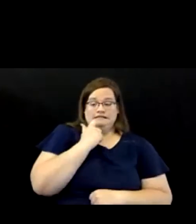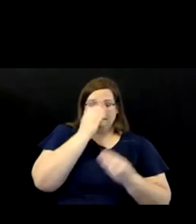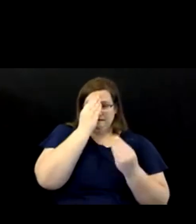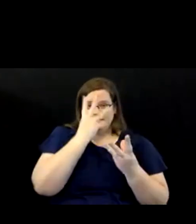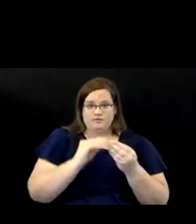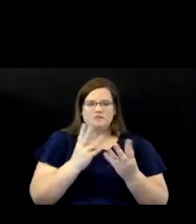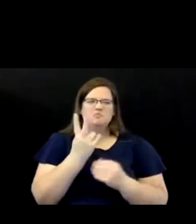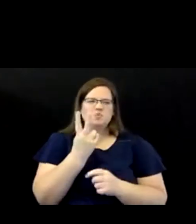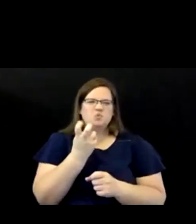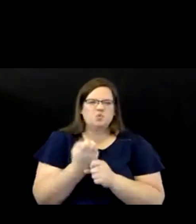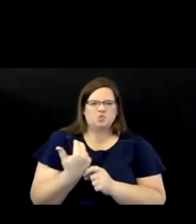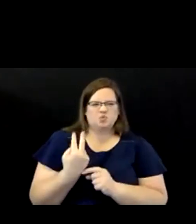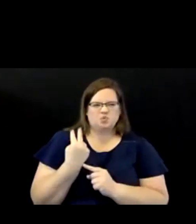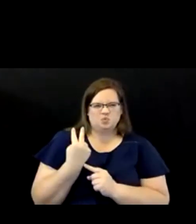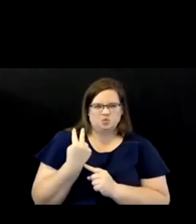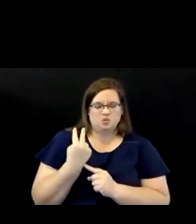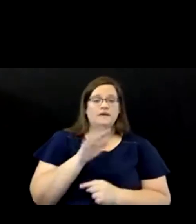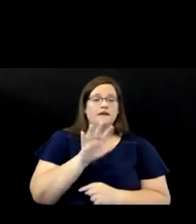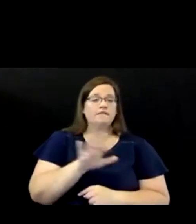old, 55% of the consumers receivi